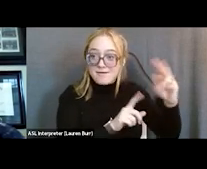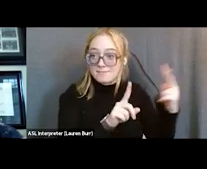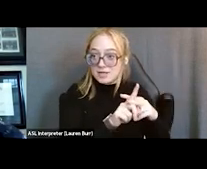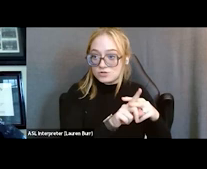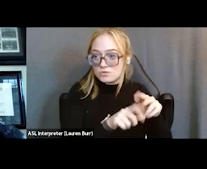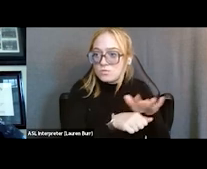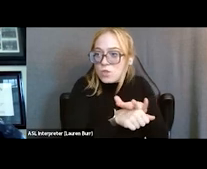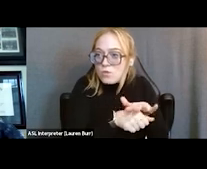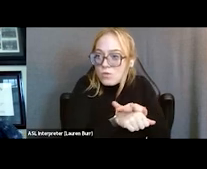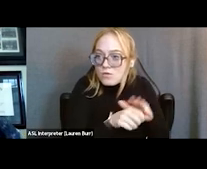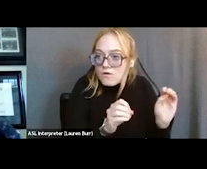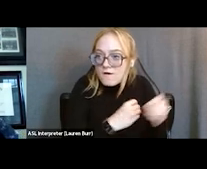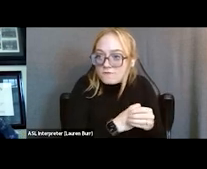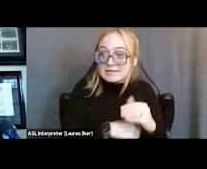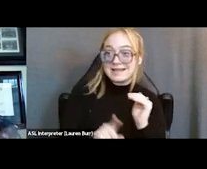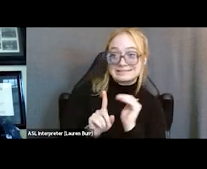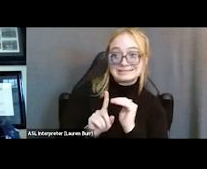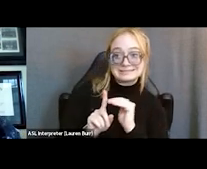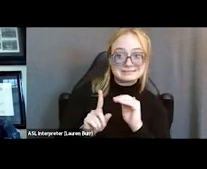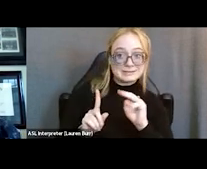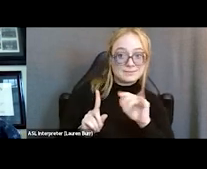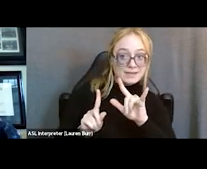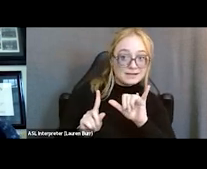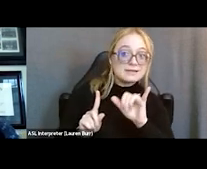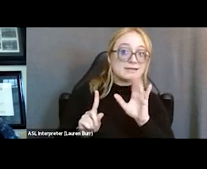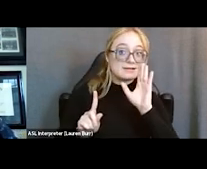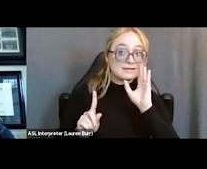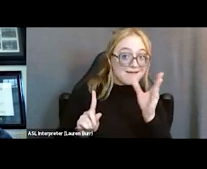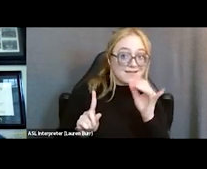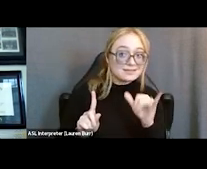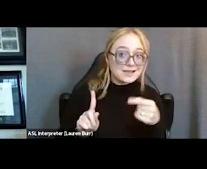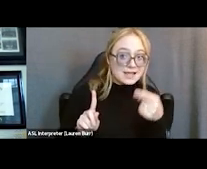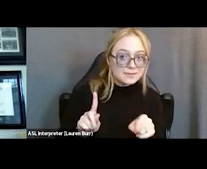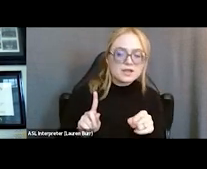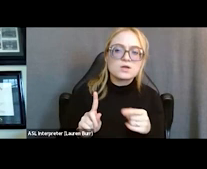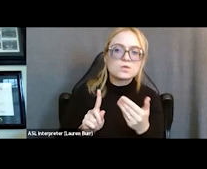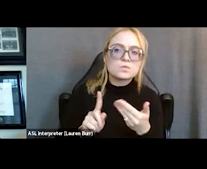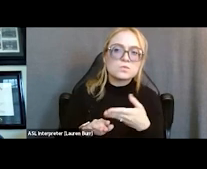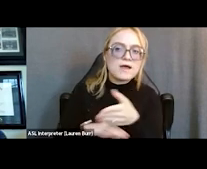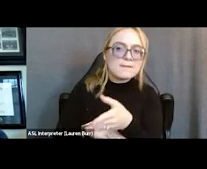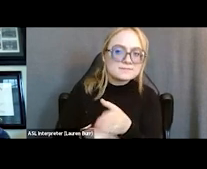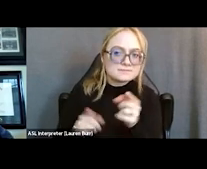and alert Millie, hey it's happening, what happens after that? Yes, Georgi, thank you so much,